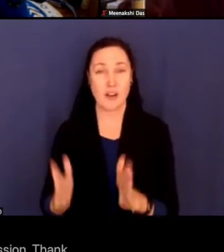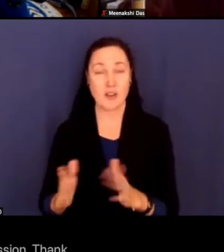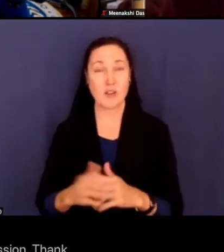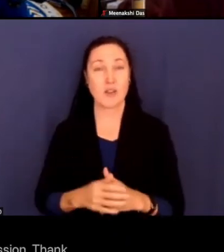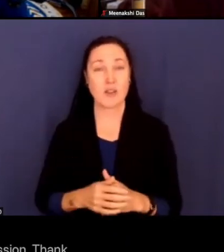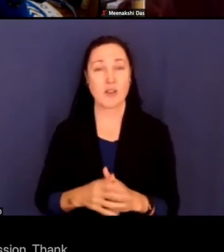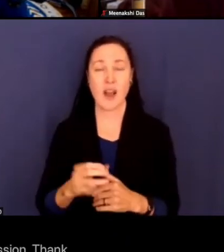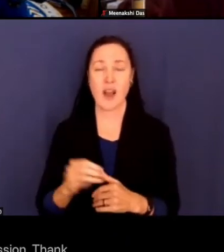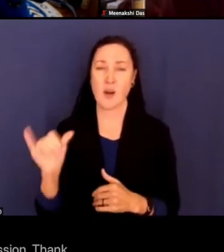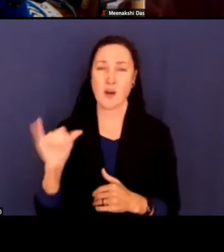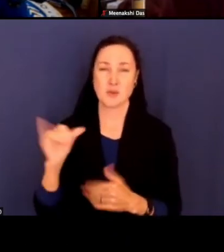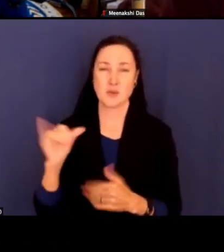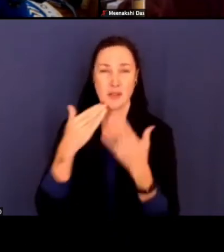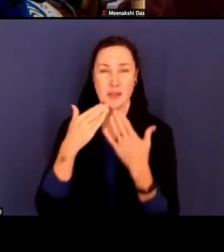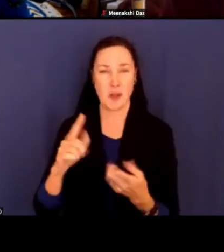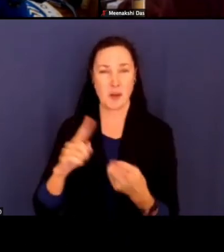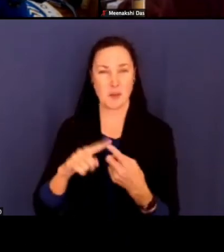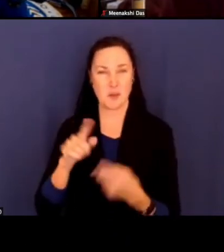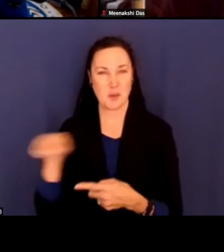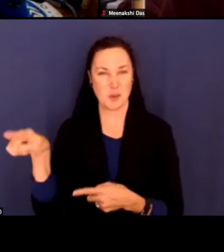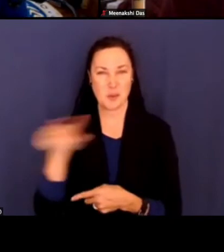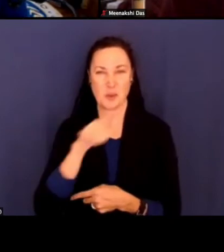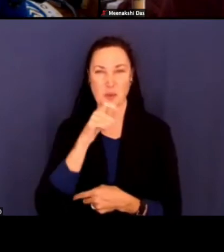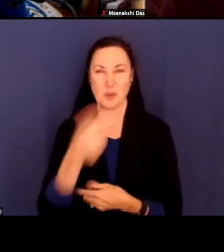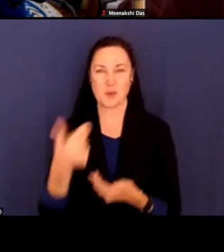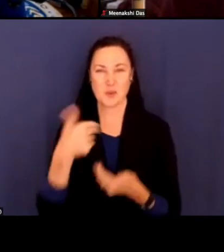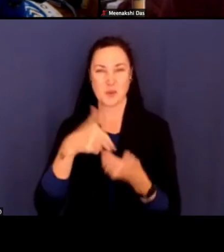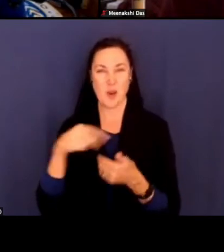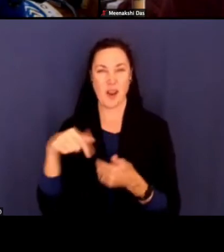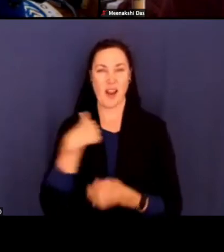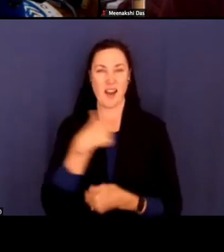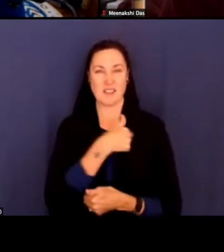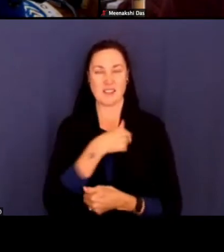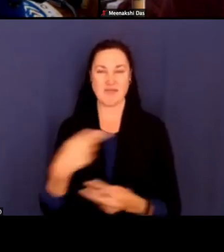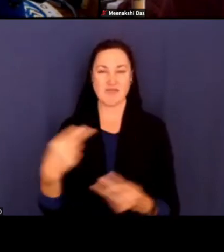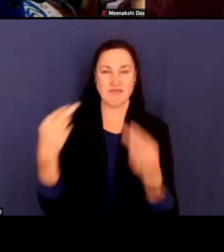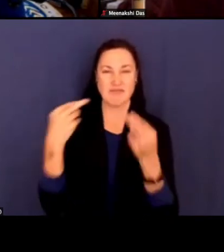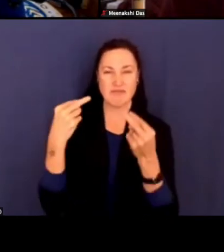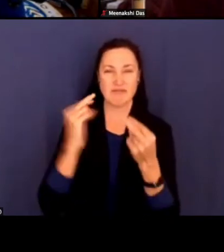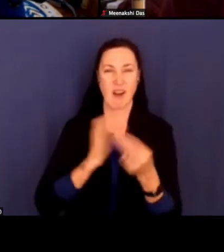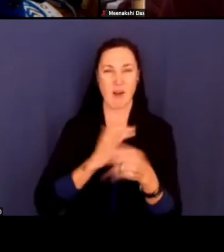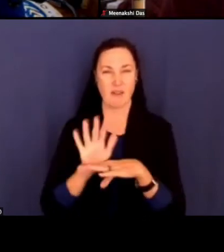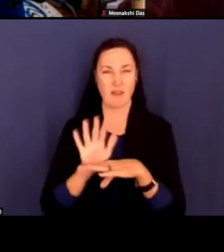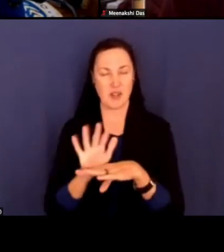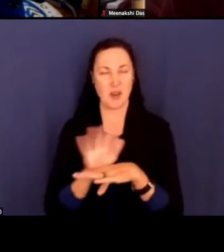so much our viewers for joining us today, for the panel Navigating Science with a Disability: